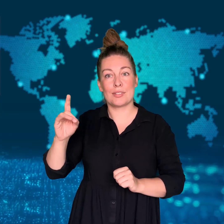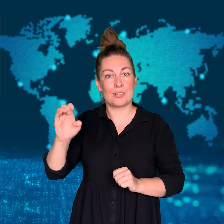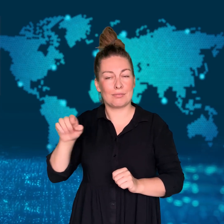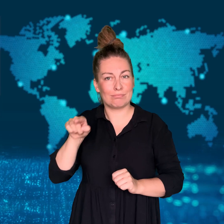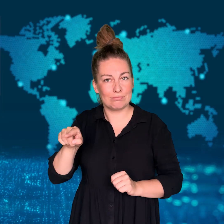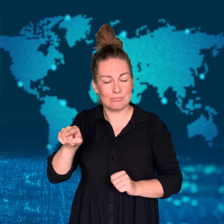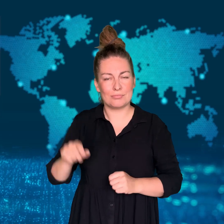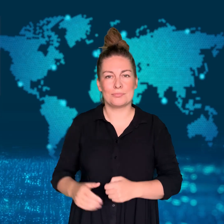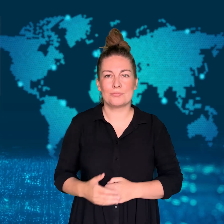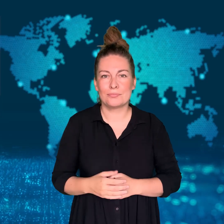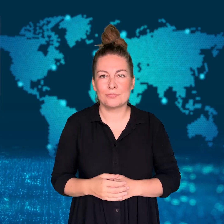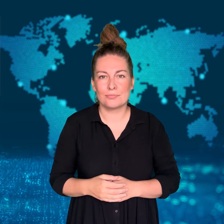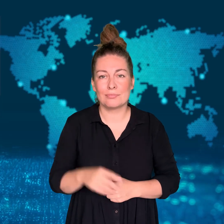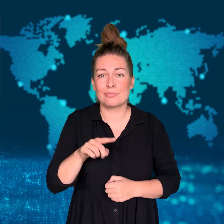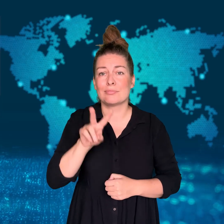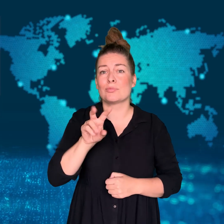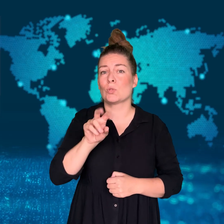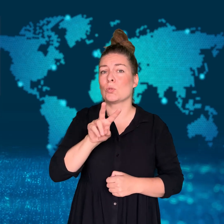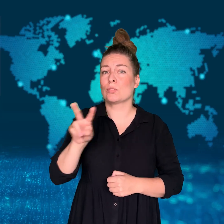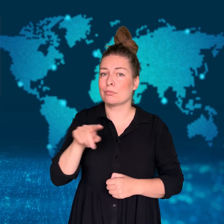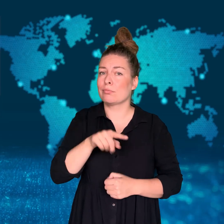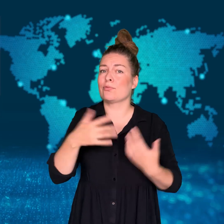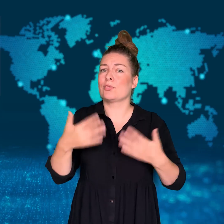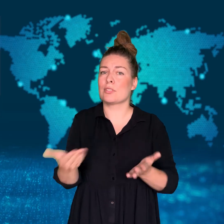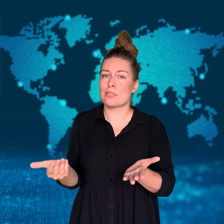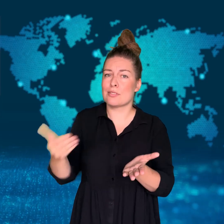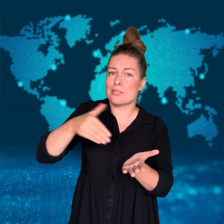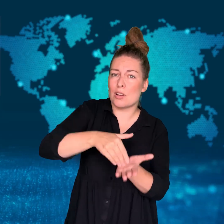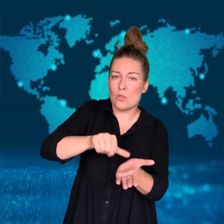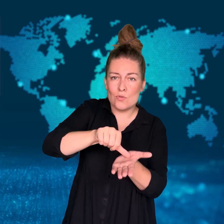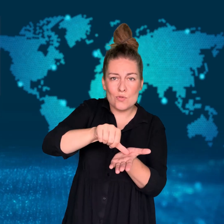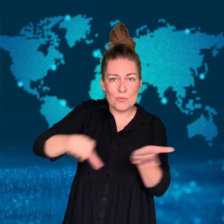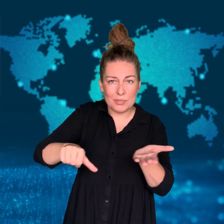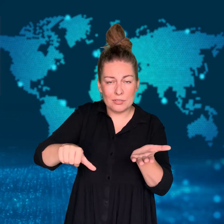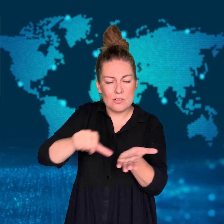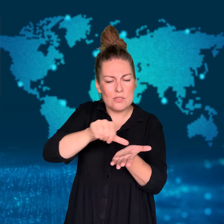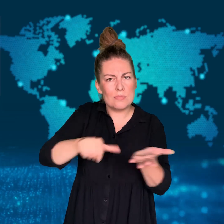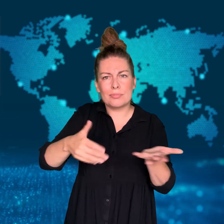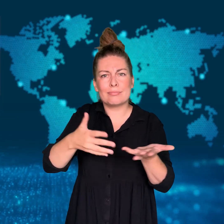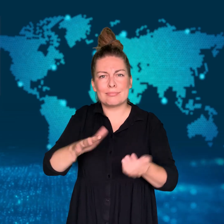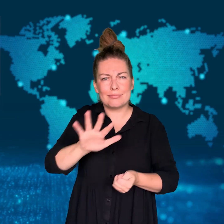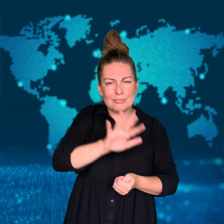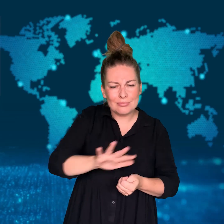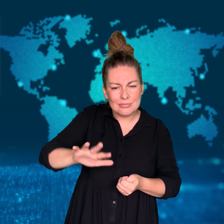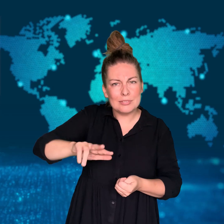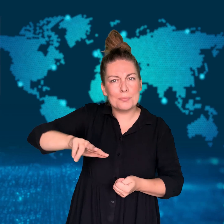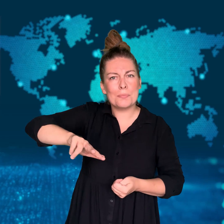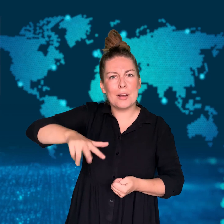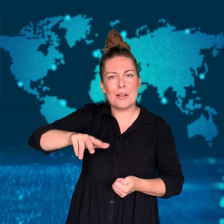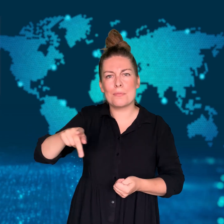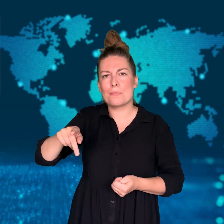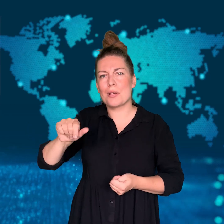He had surgery again in 2022.